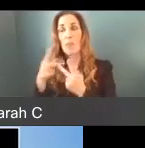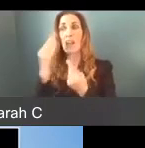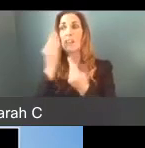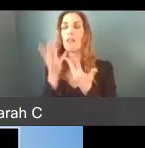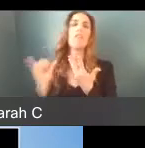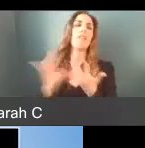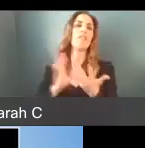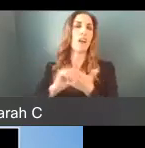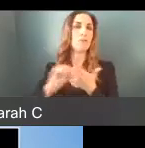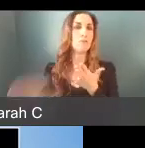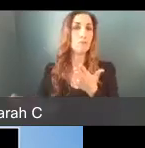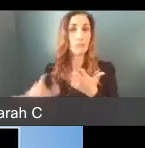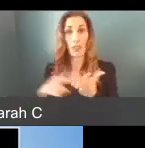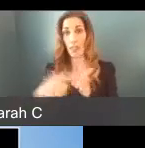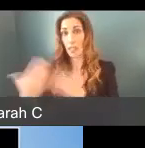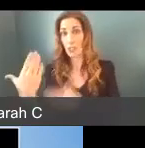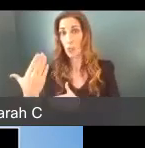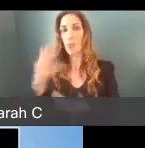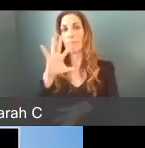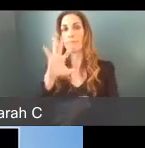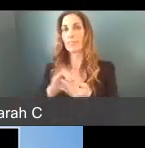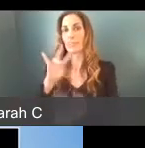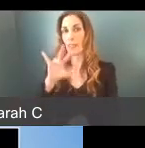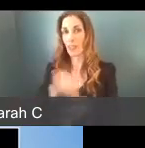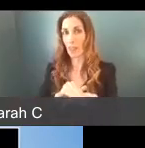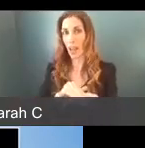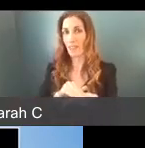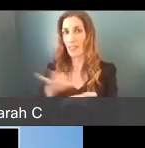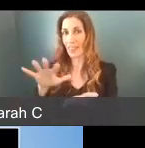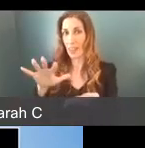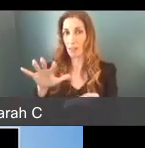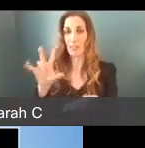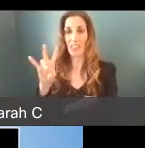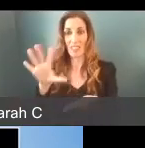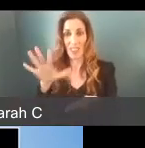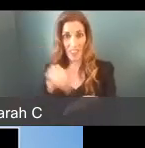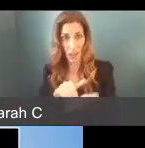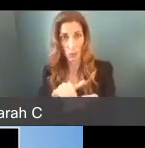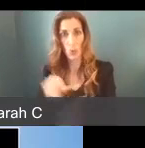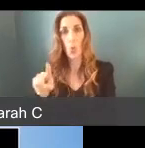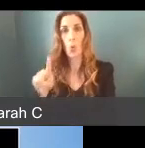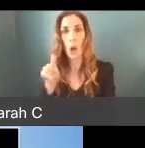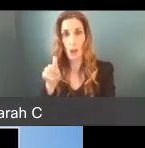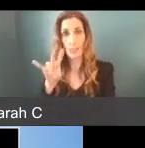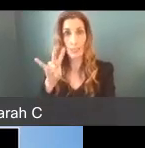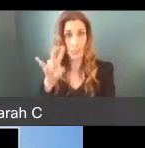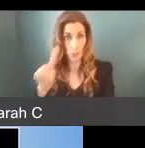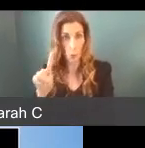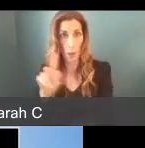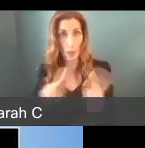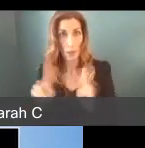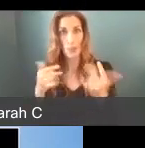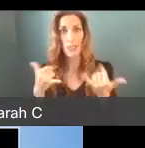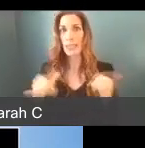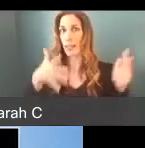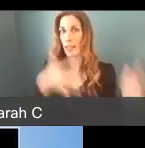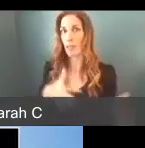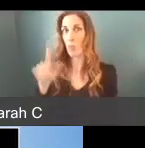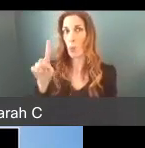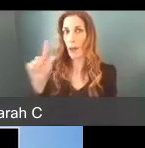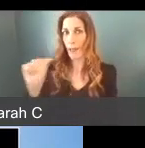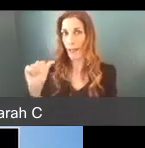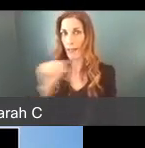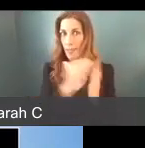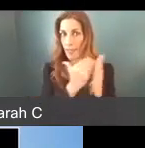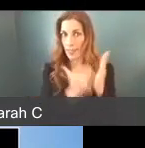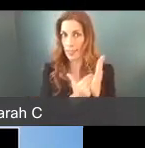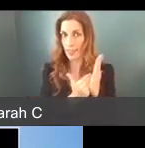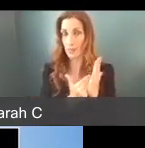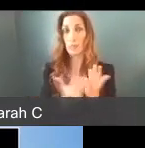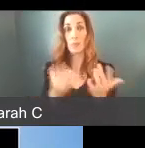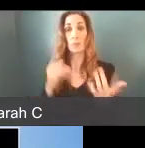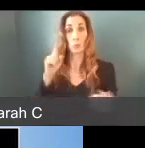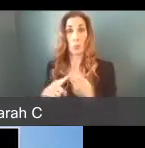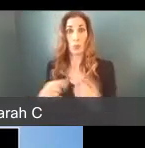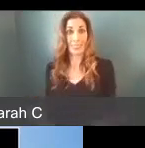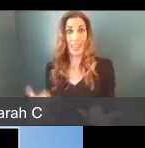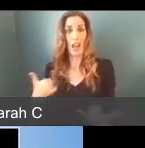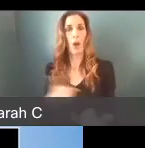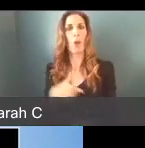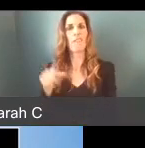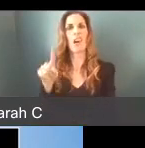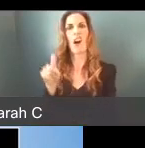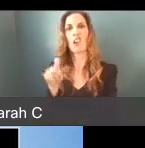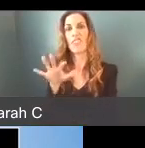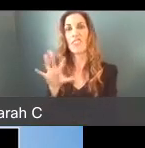morning, we have 75,171 people remaining on our 1A pre-registration list. To date, we have sent 156,557